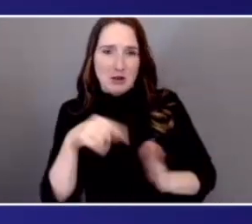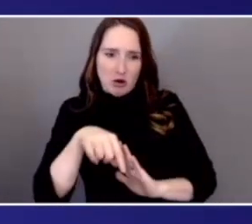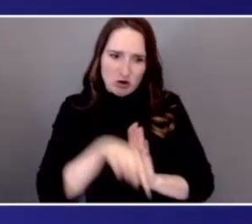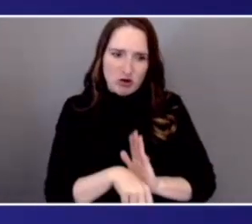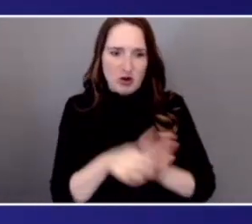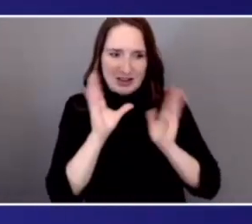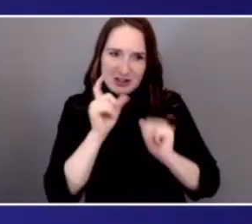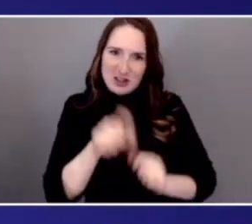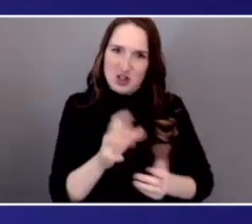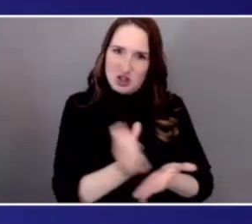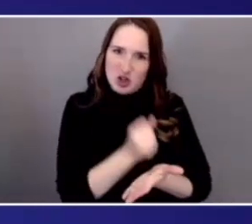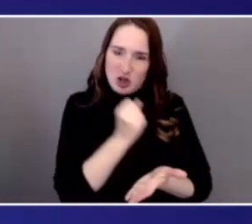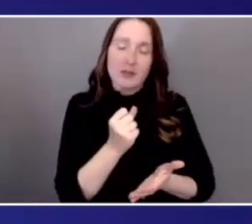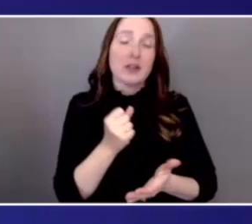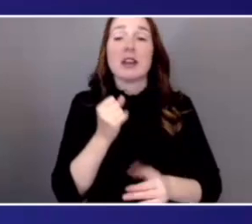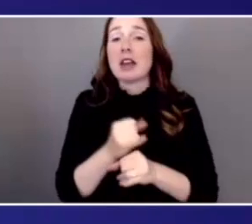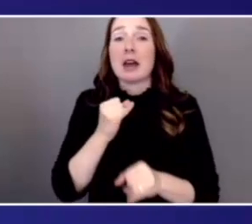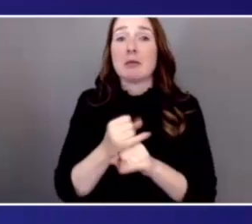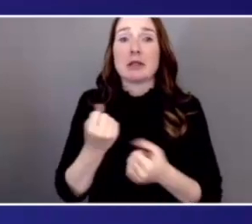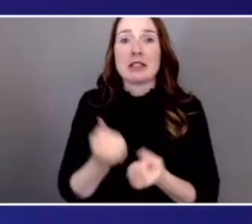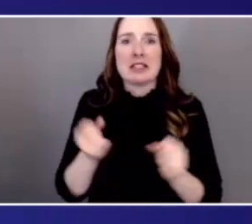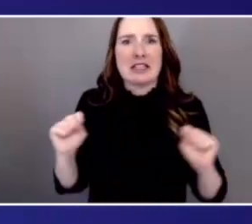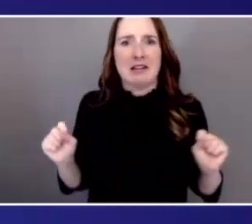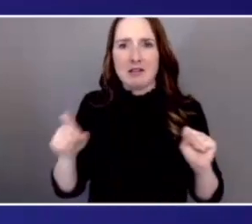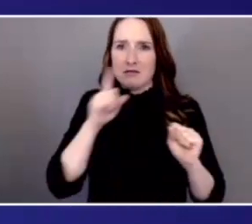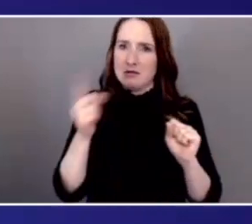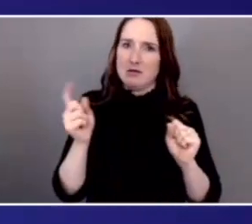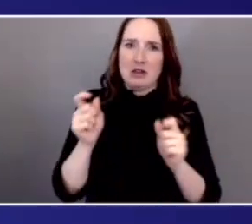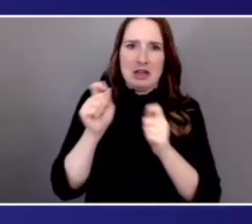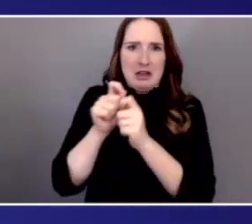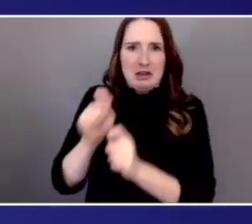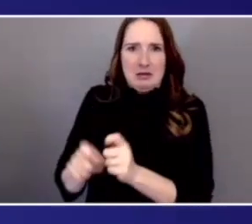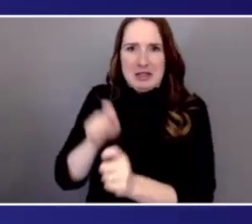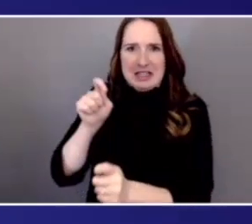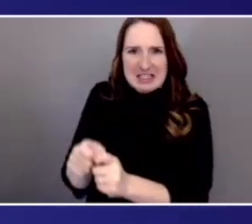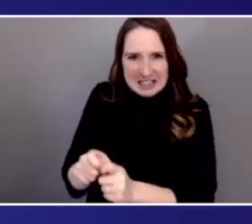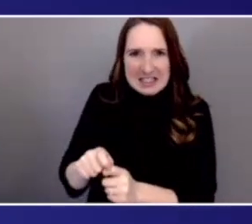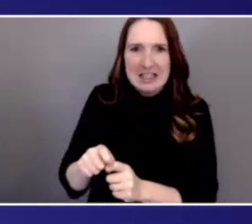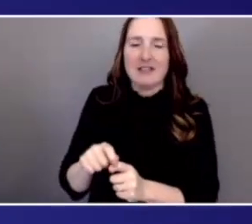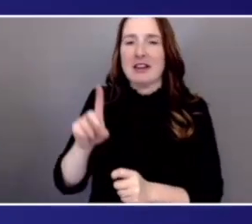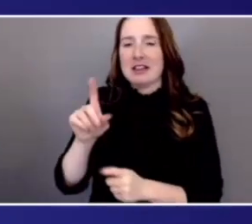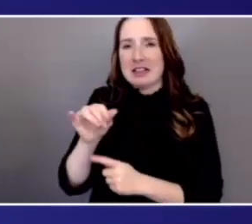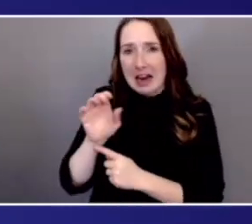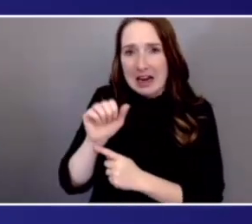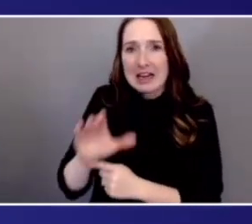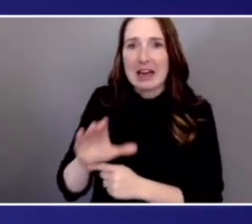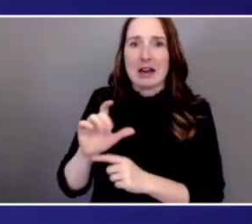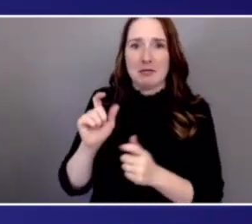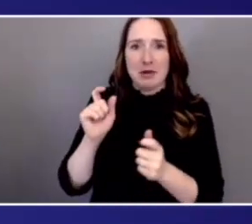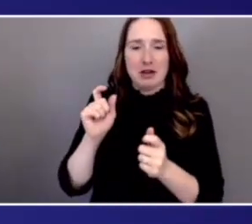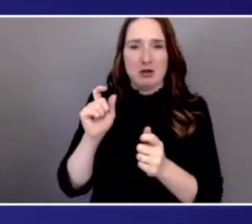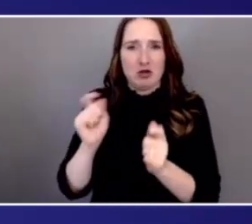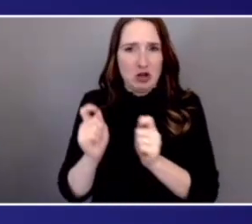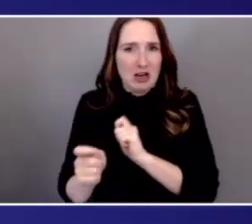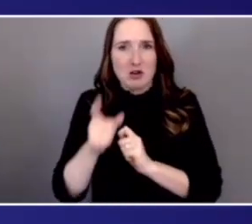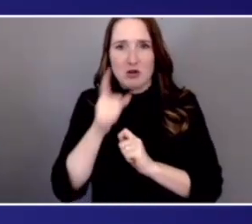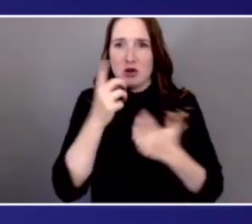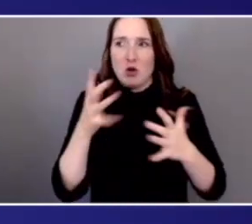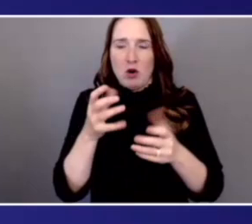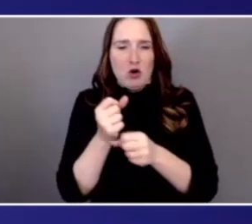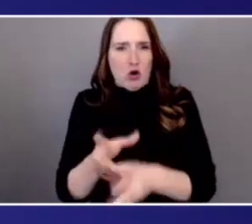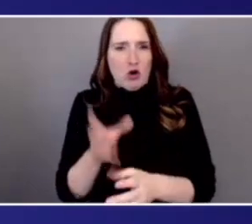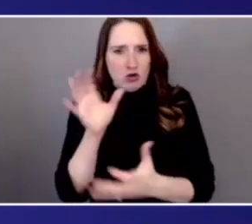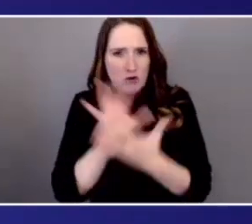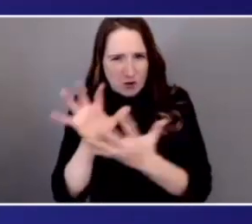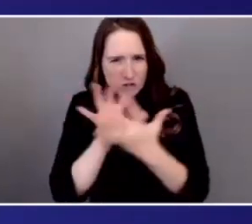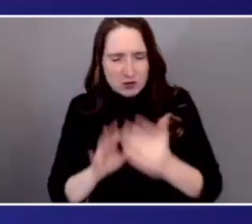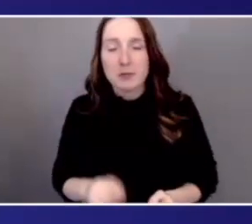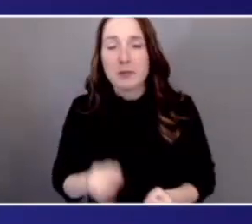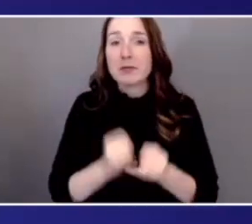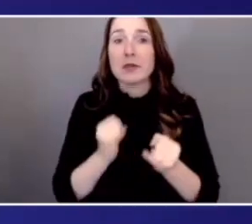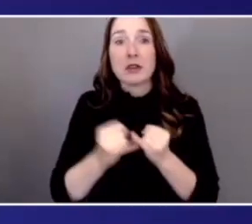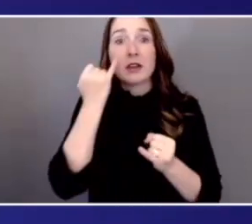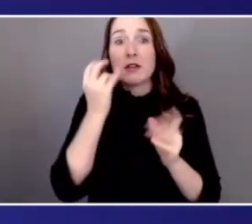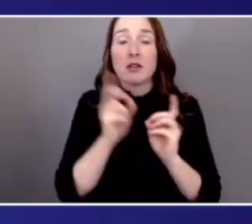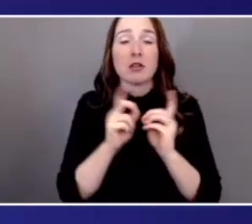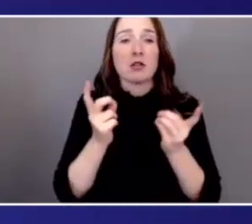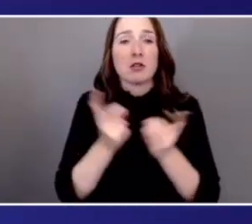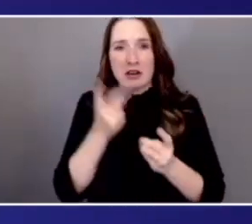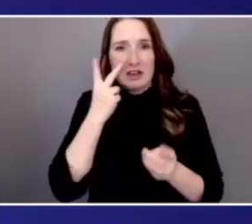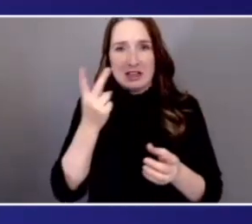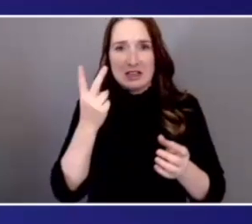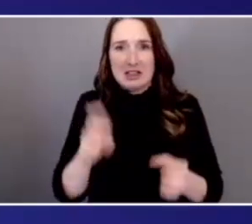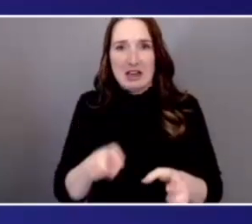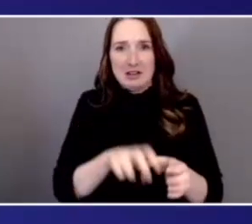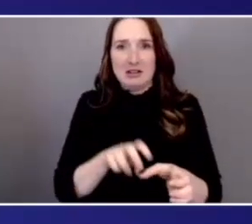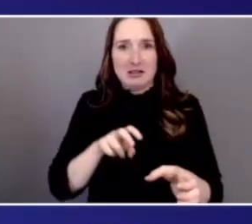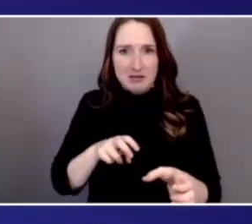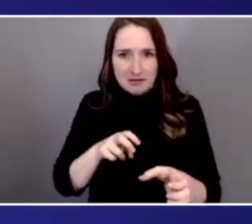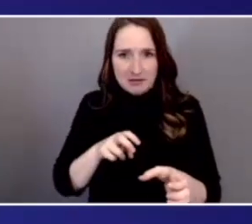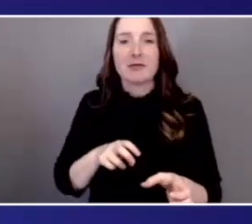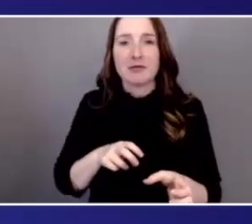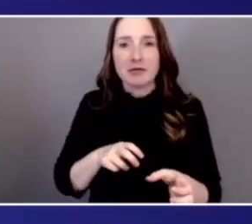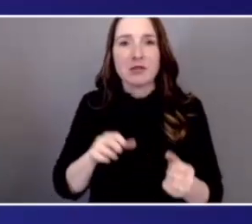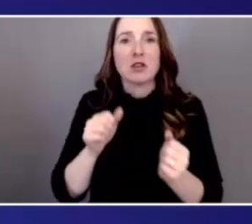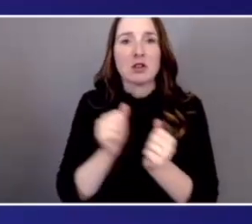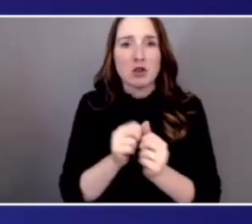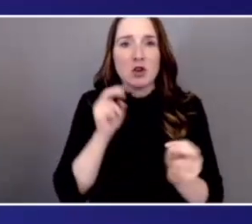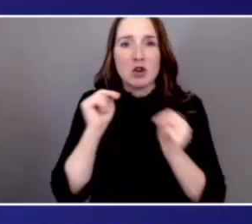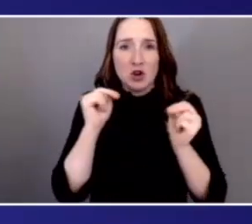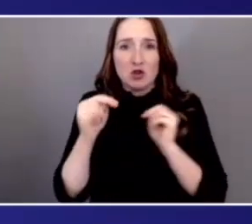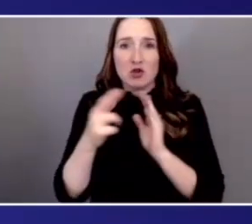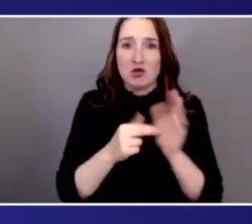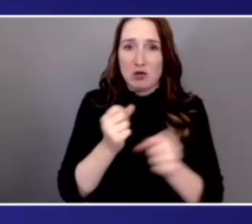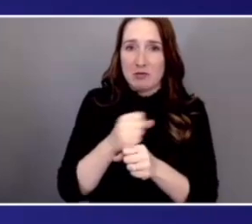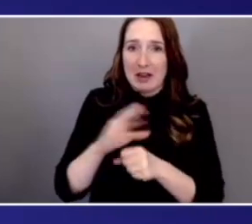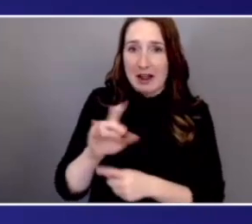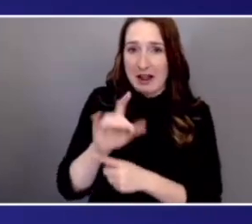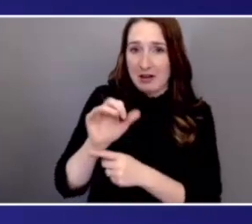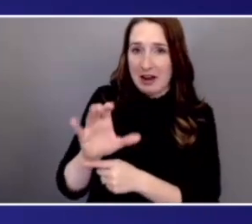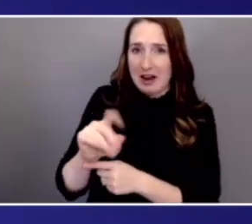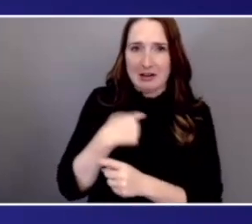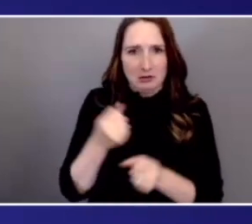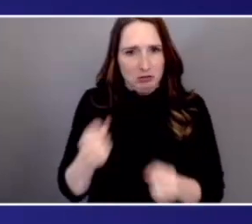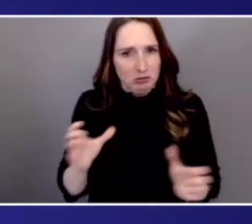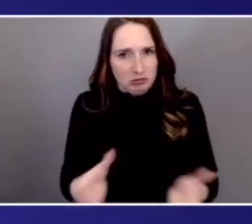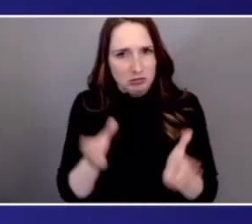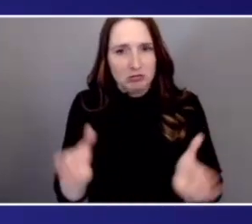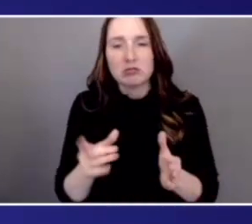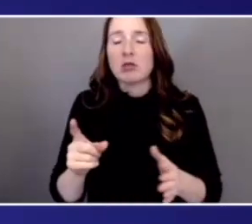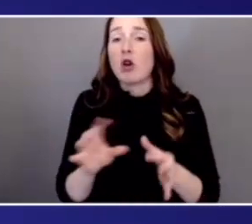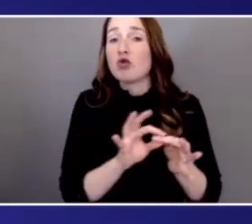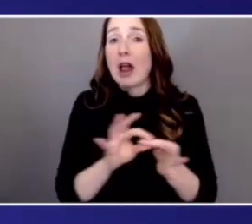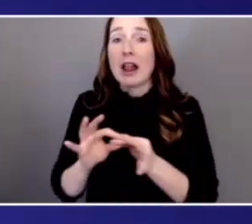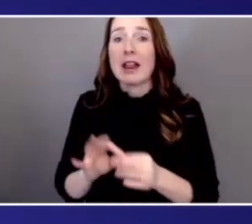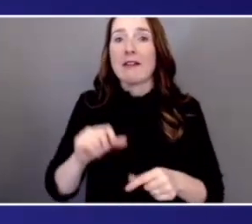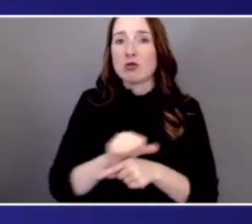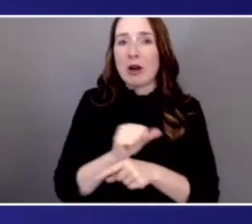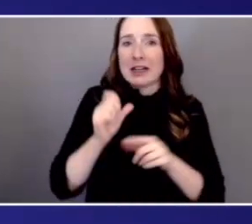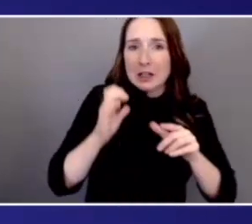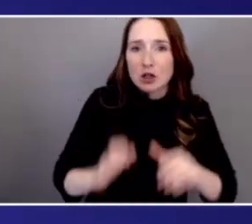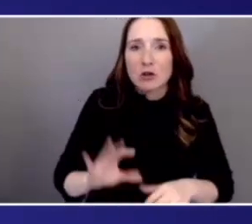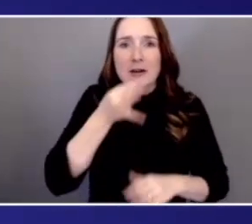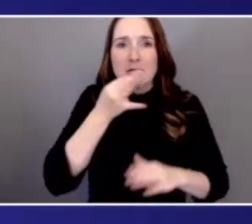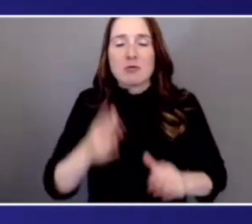Campus safety is a nuanced and dynamic issue and rust changes could create confusion. Finally, if the department opts for negotiated rulemaking on CLERY Act issues, I strongly recommend including relevant practitioners and experts as non-f Federal negotiators.